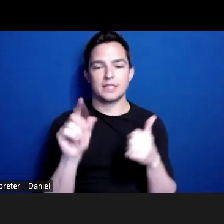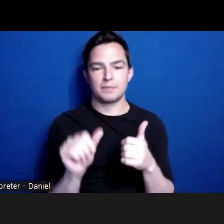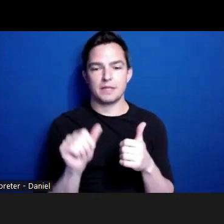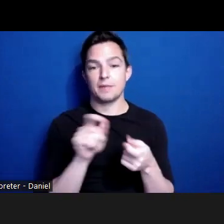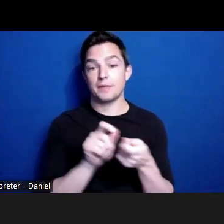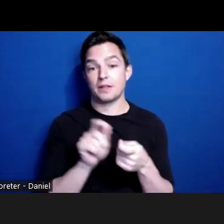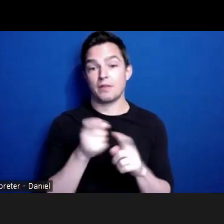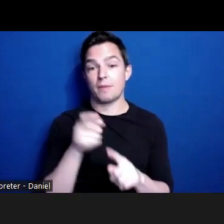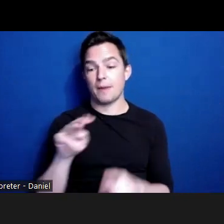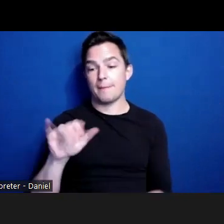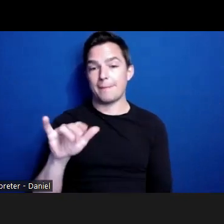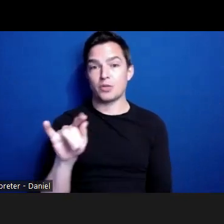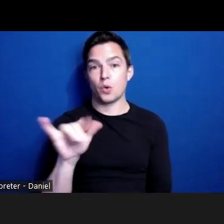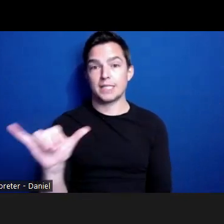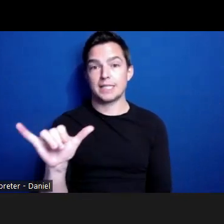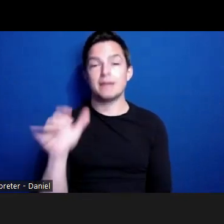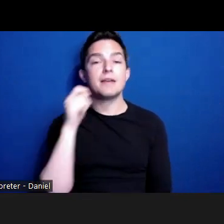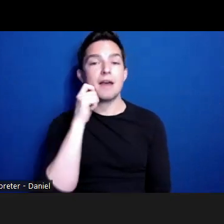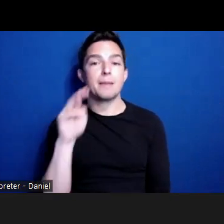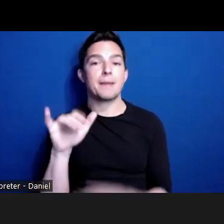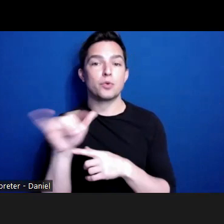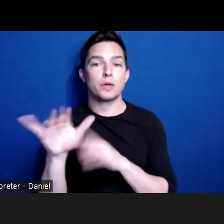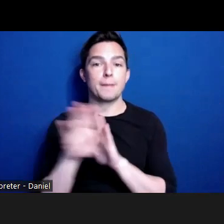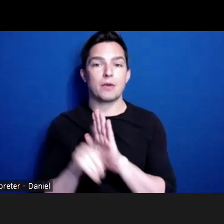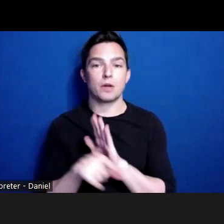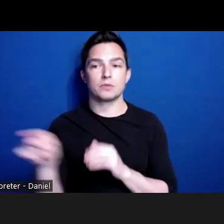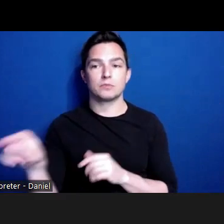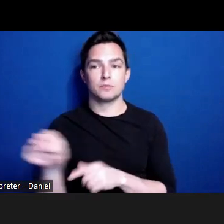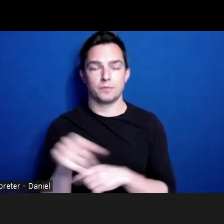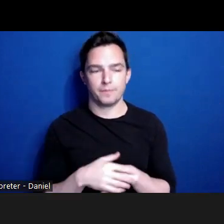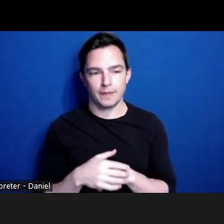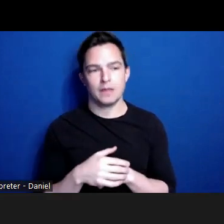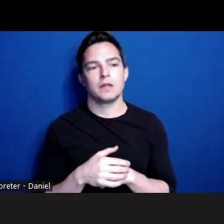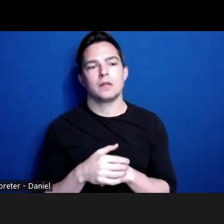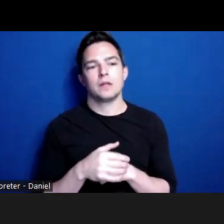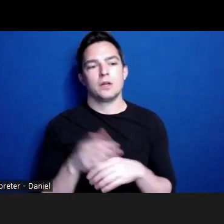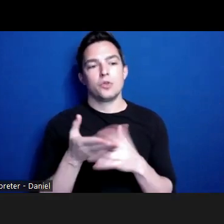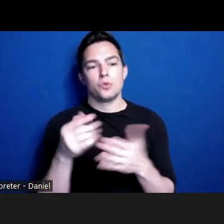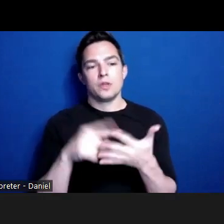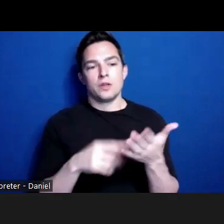minority or ethnic minority backgrounds. Through the research we've done in the first few years,